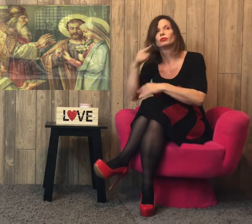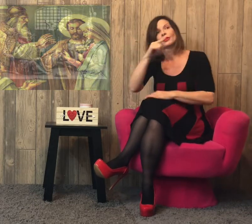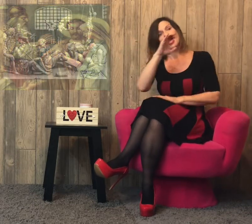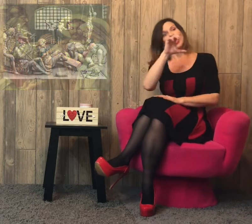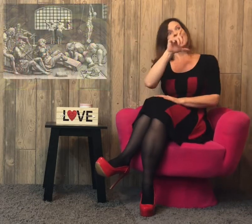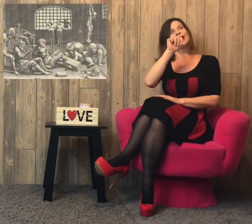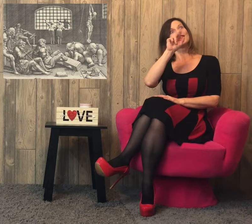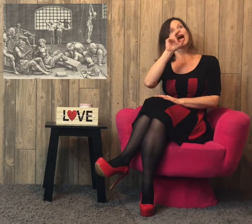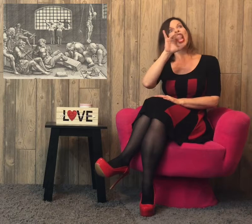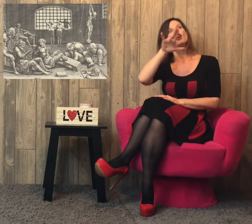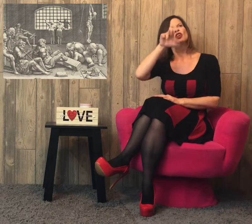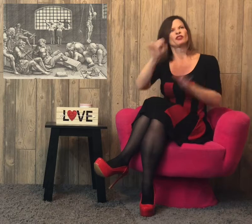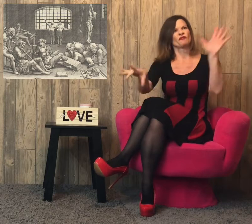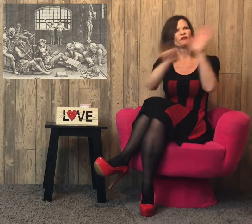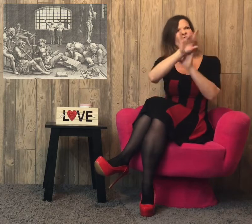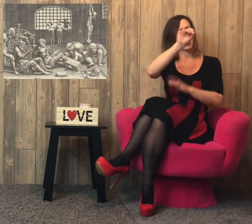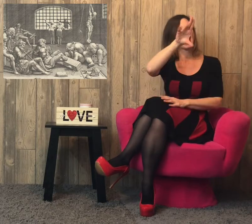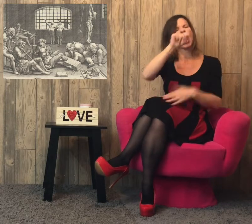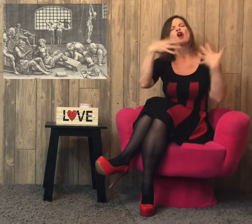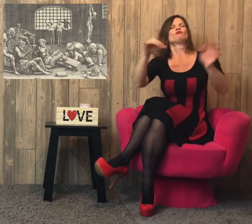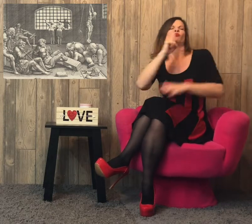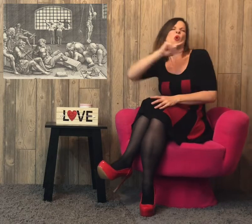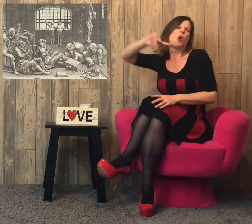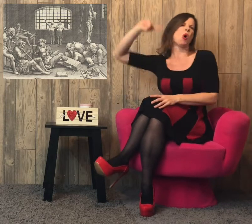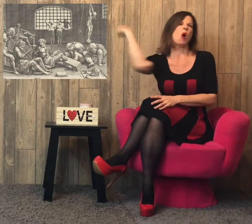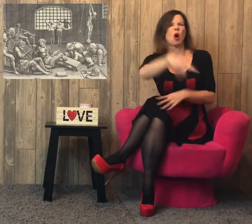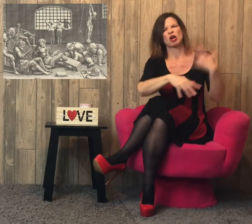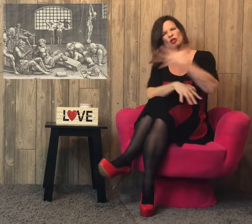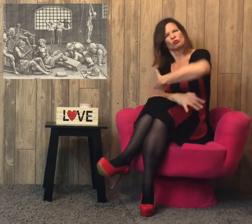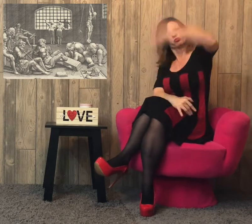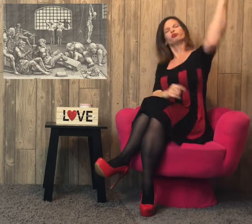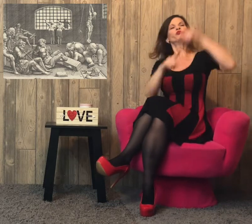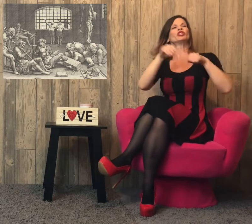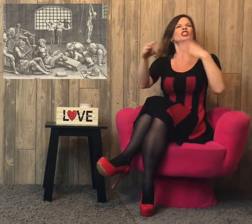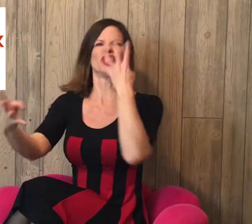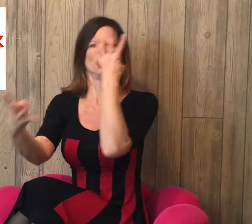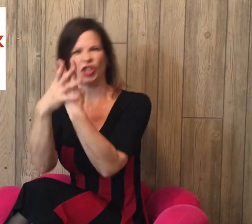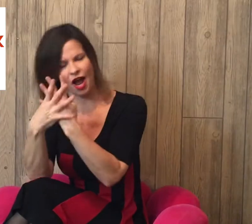Claudius caught wind of this and ordered St. Valentine to be thrown in jail.